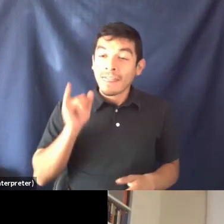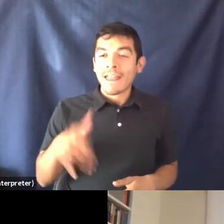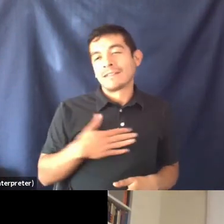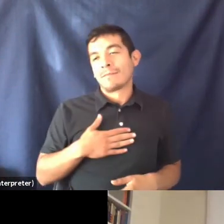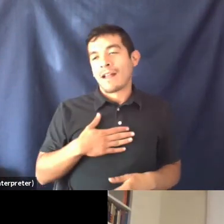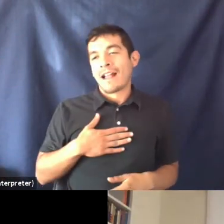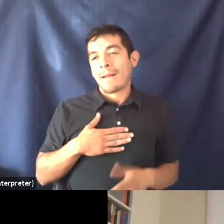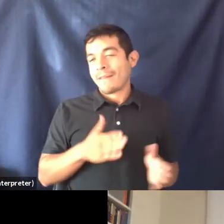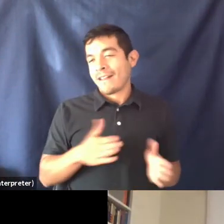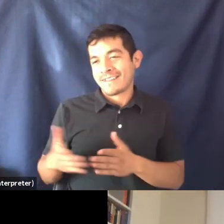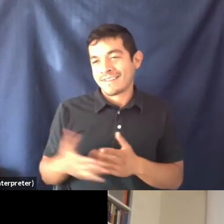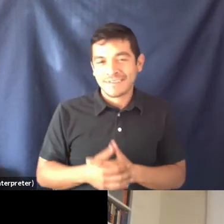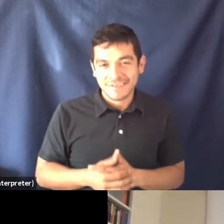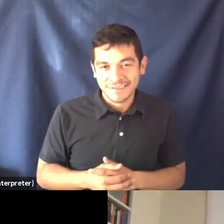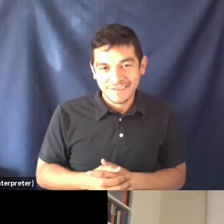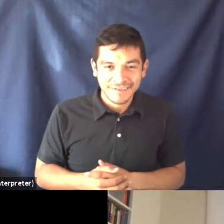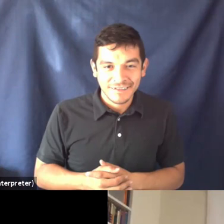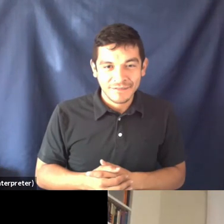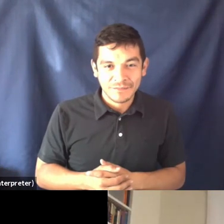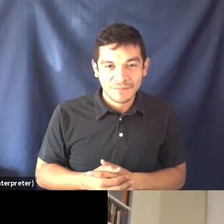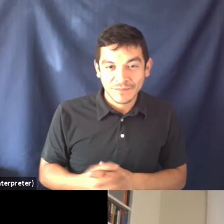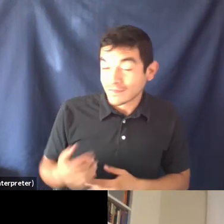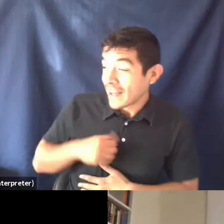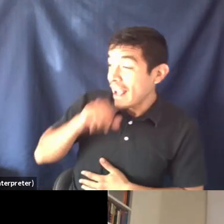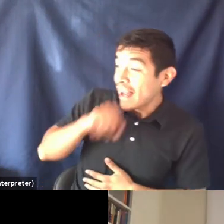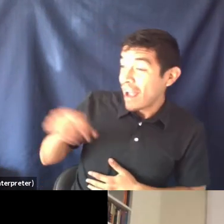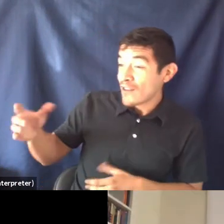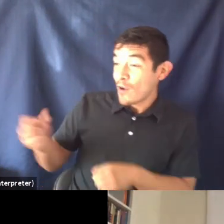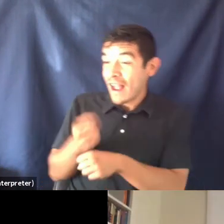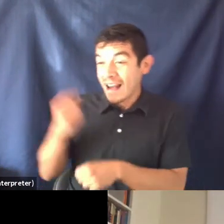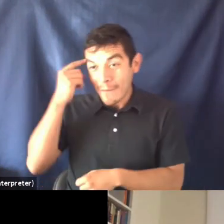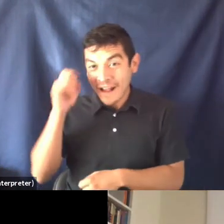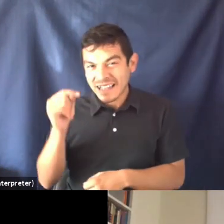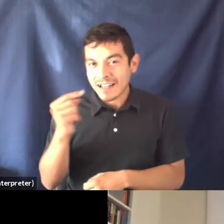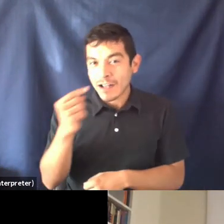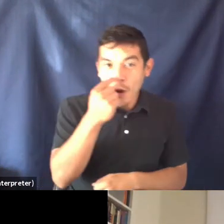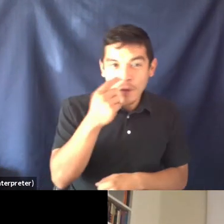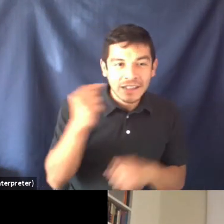I love that you kind of got into the mindset, the nose, the ears of a dog. That's amazing, that's so cool.